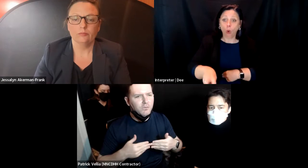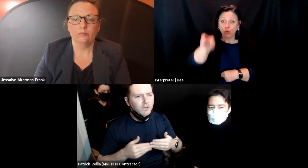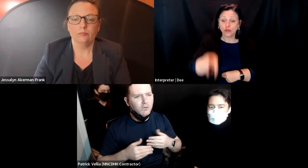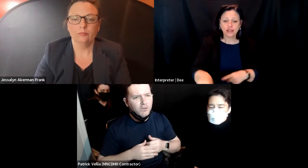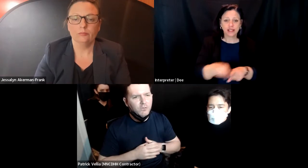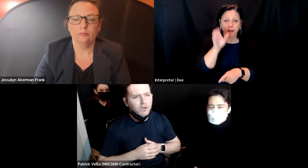prevent, you know, like in an amusement park when the ride is running, the gates can't open, like for the roller